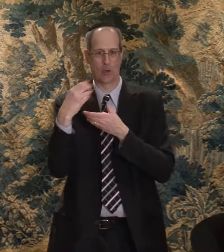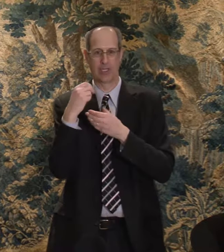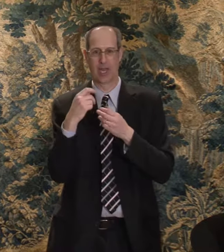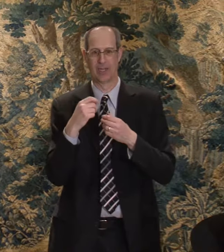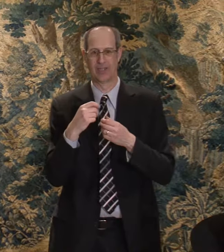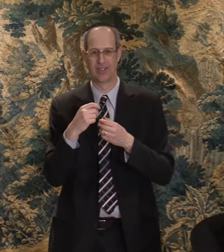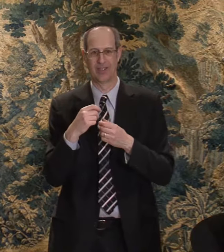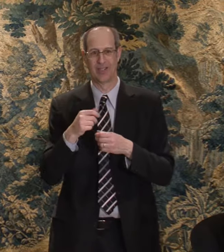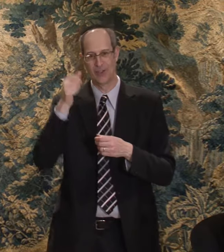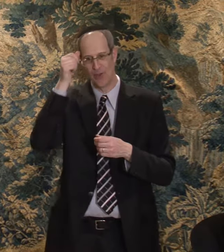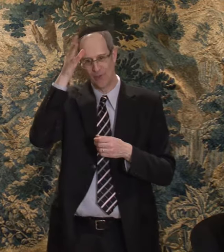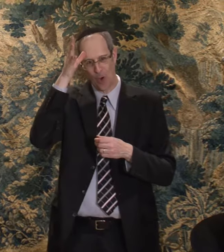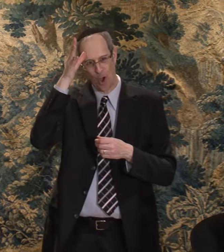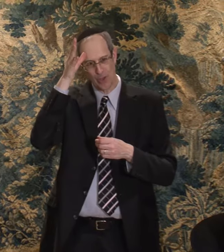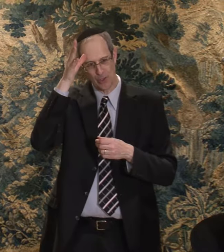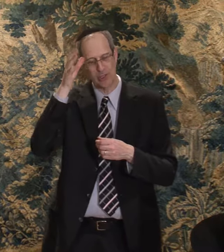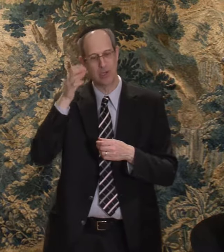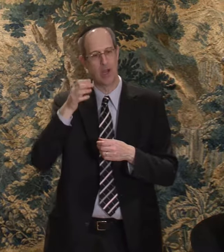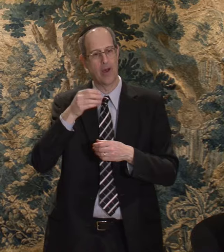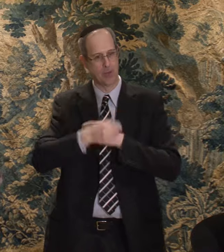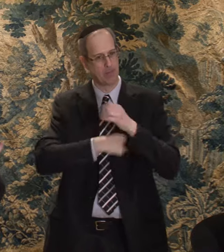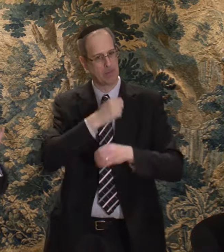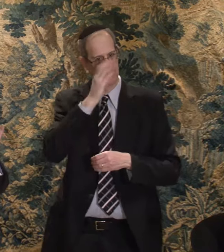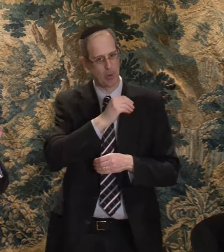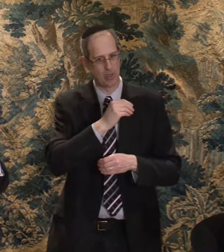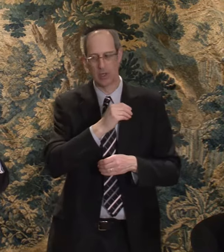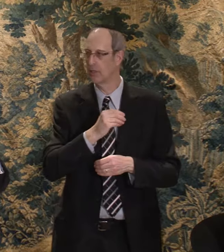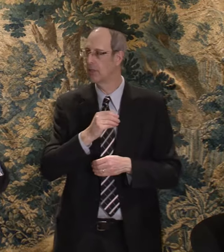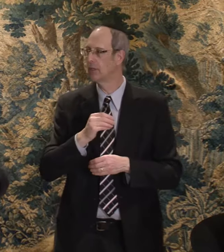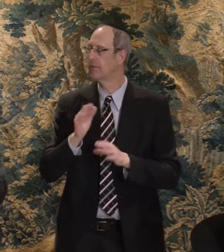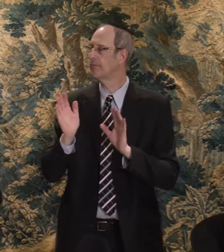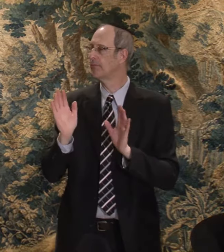father of the Bar Mitzvah boy said my boy sigh nobody knows this story that